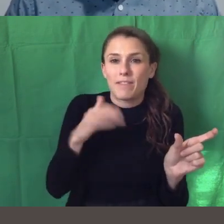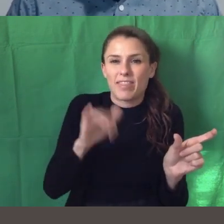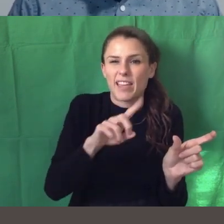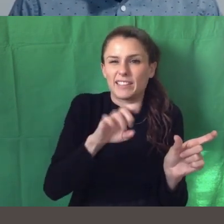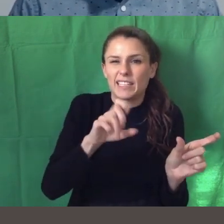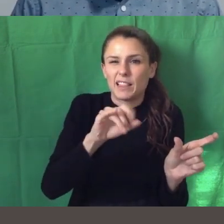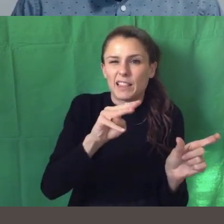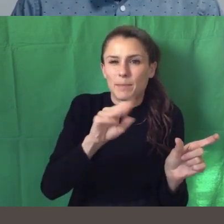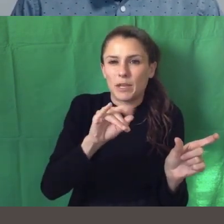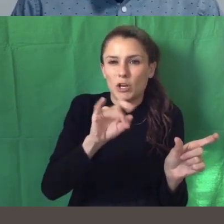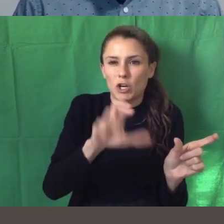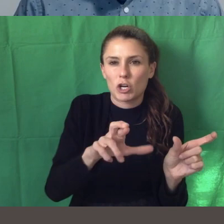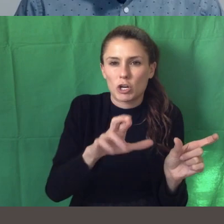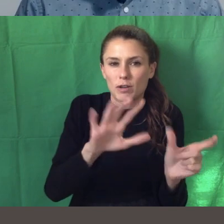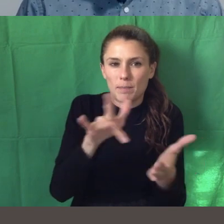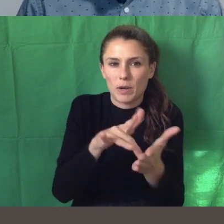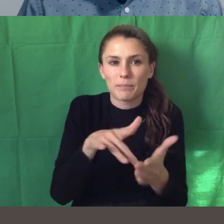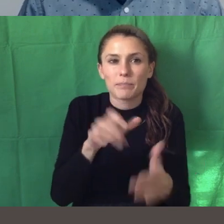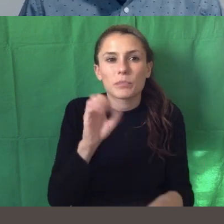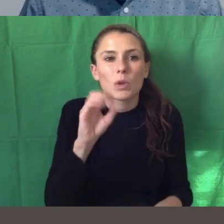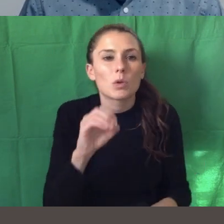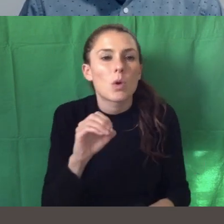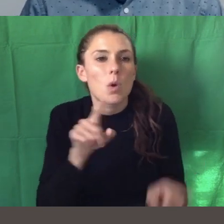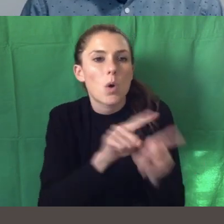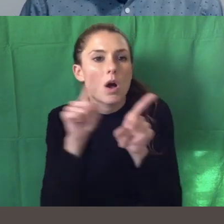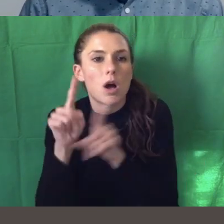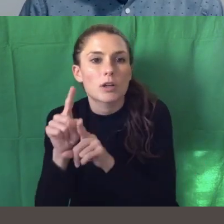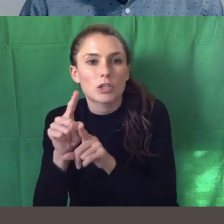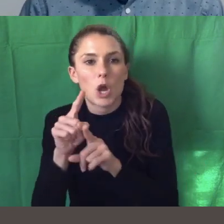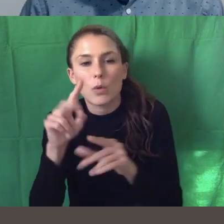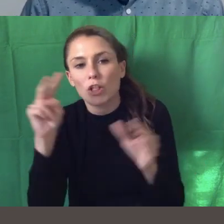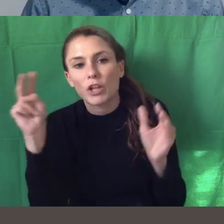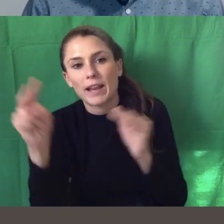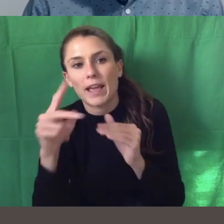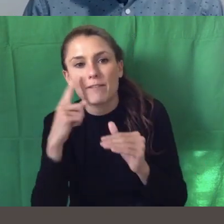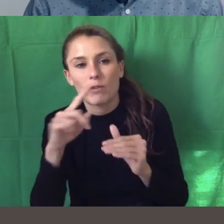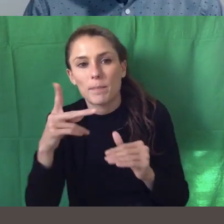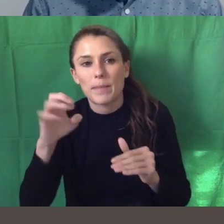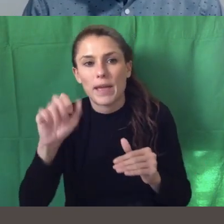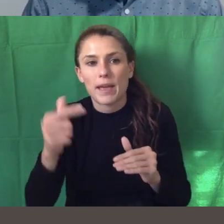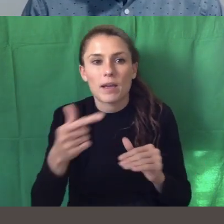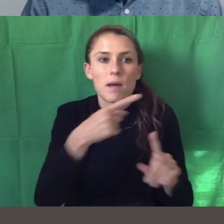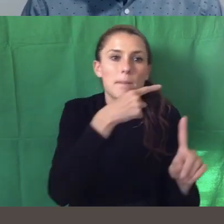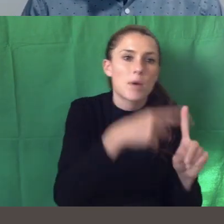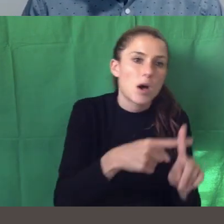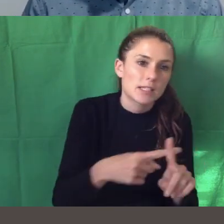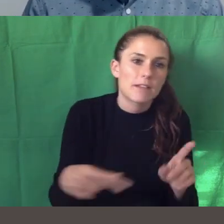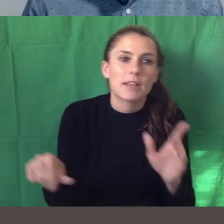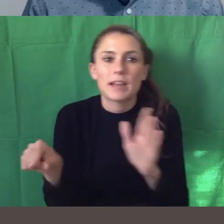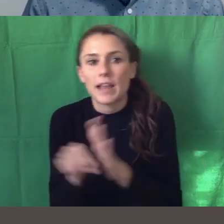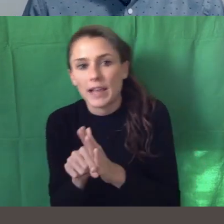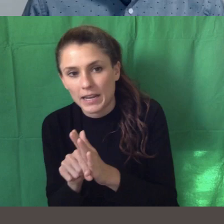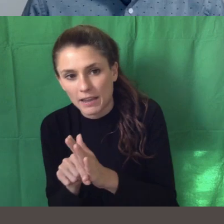And finally, there is some look ahead for PEG, positive or negative, again, like regular expressions.